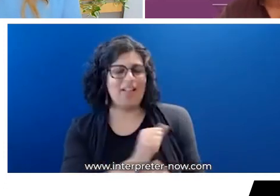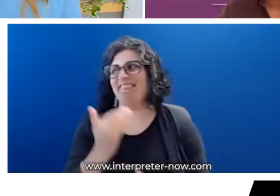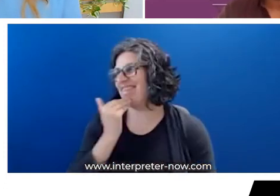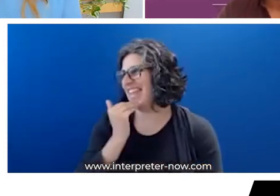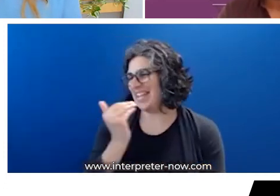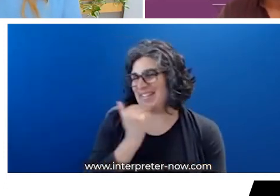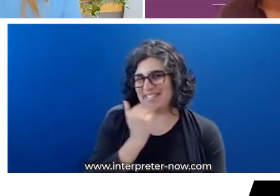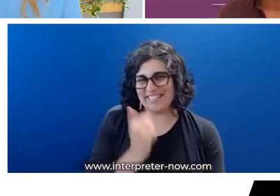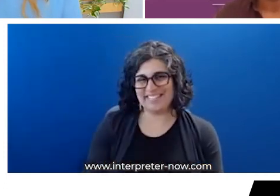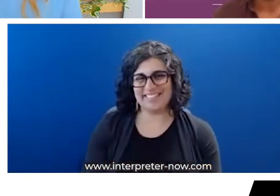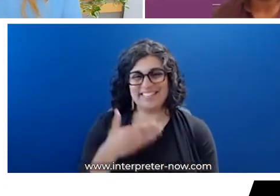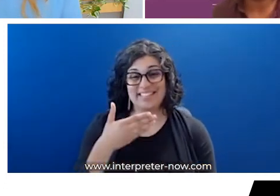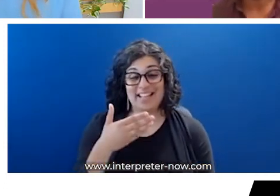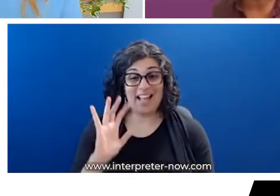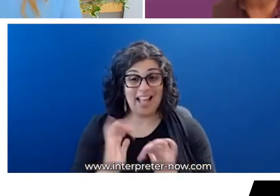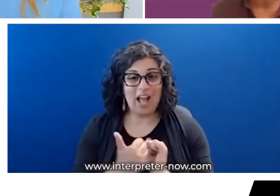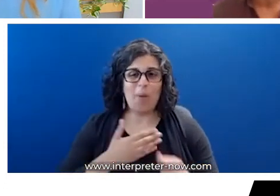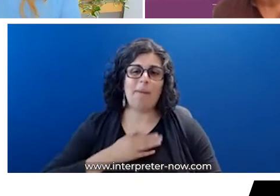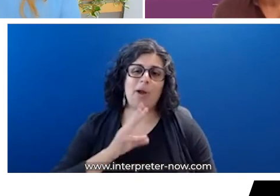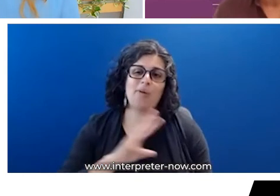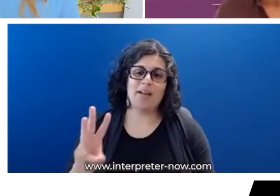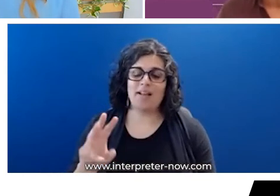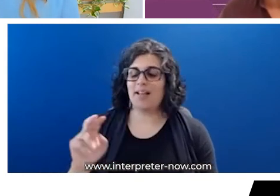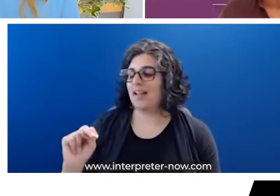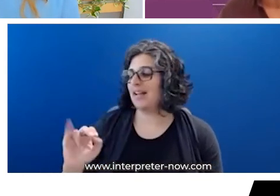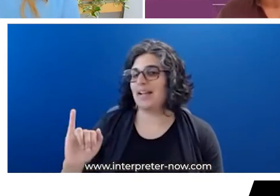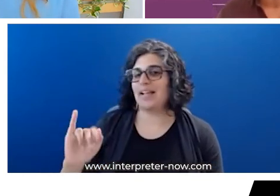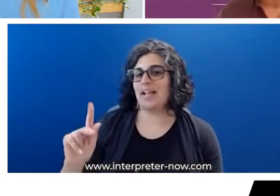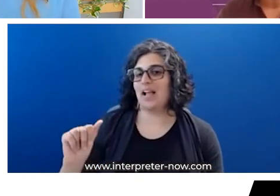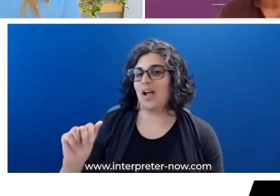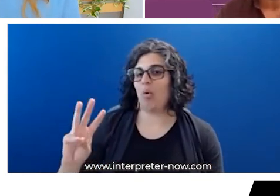I think the best way is probably through my website, which is www.NikaWhite.com.